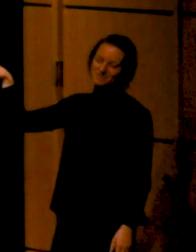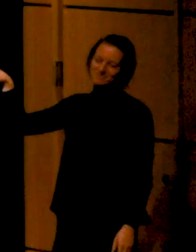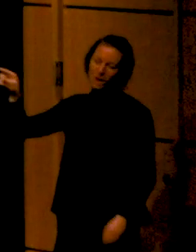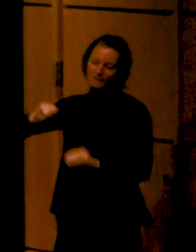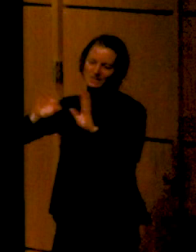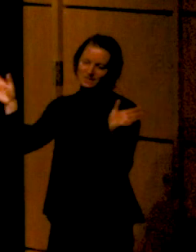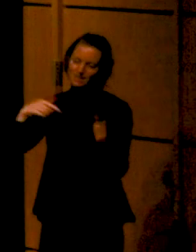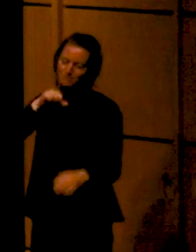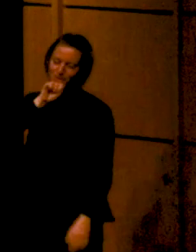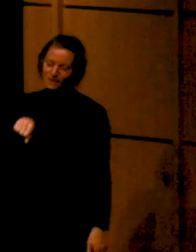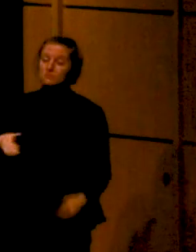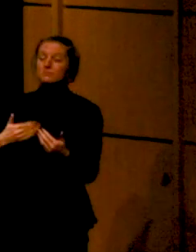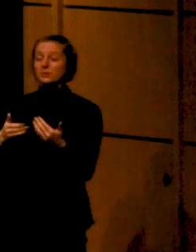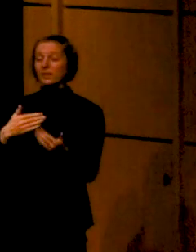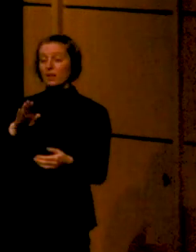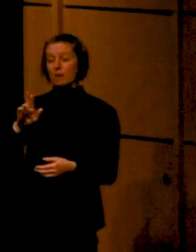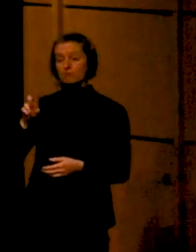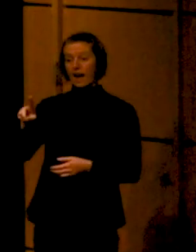And since Brad created it, he's moved on.